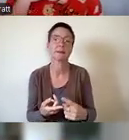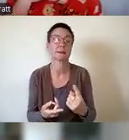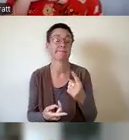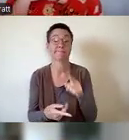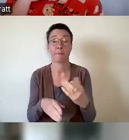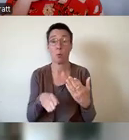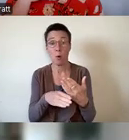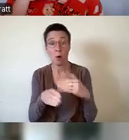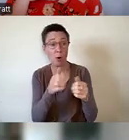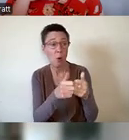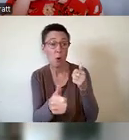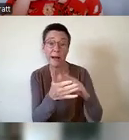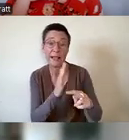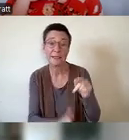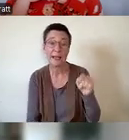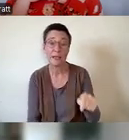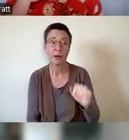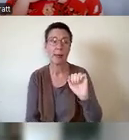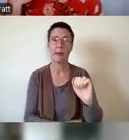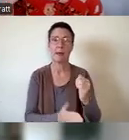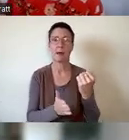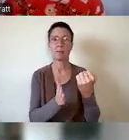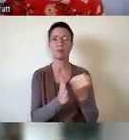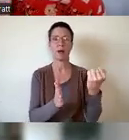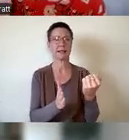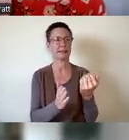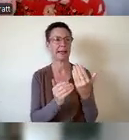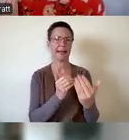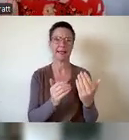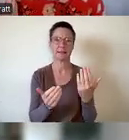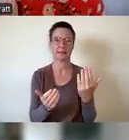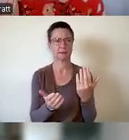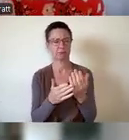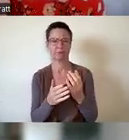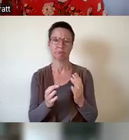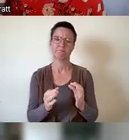and your organization's branding is to be super professional at all times,